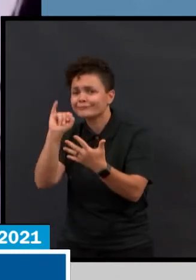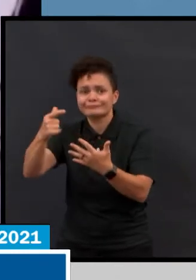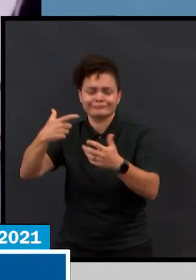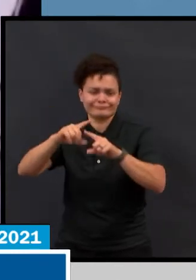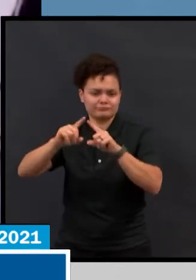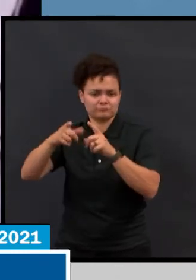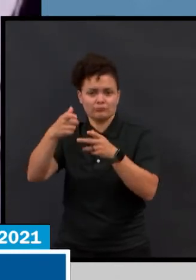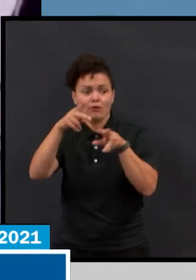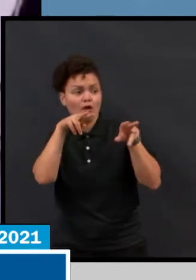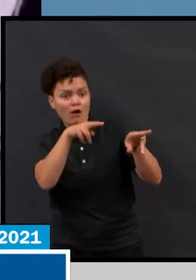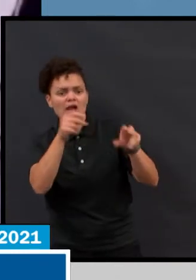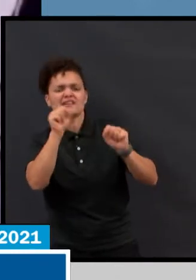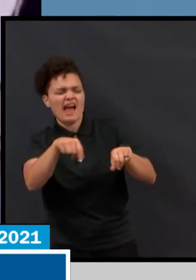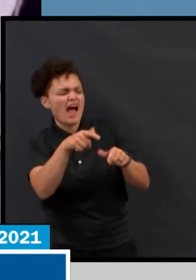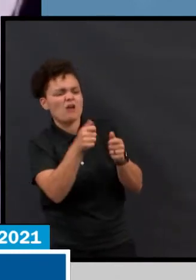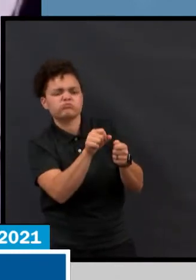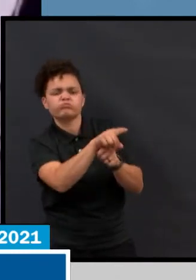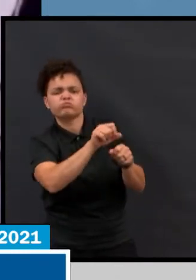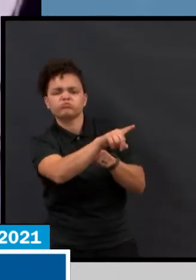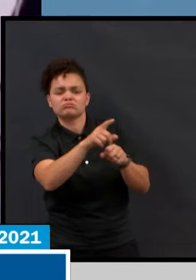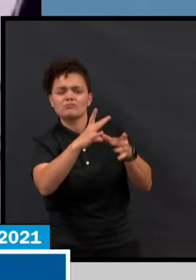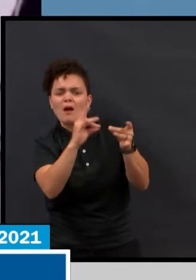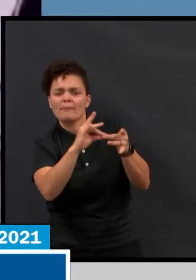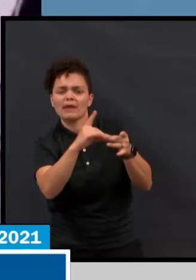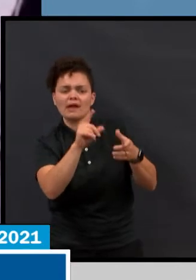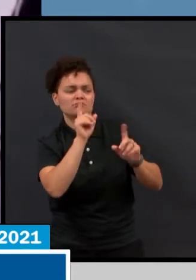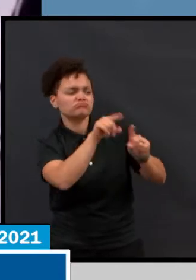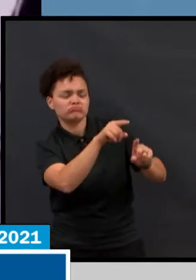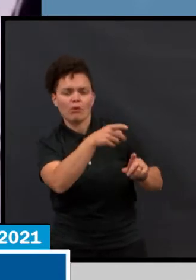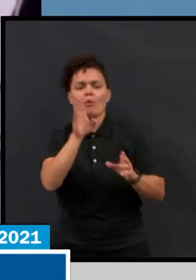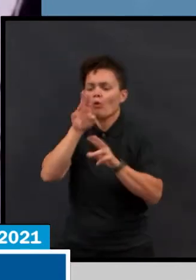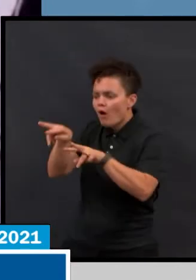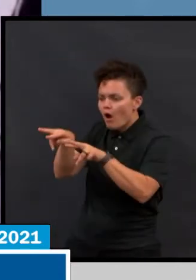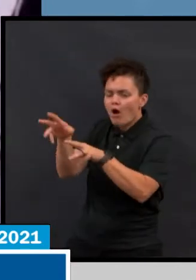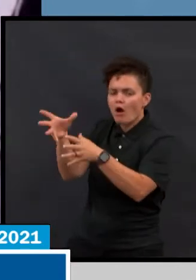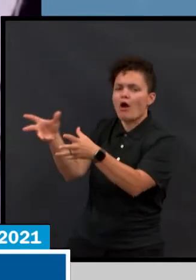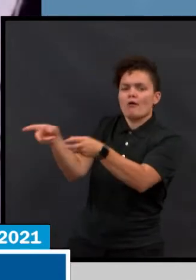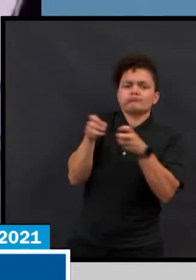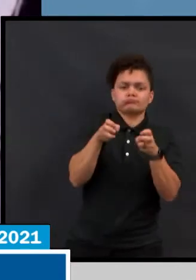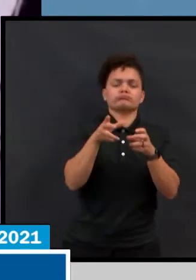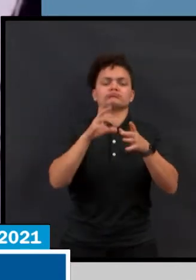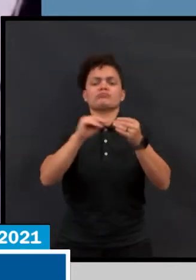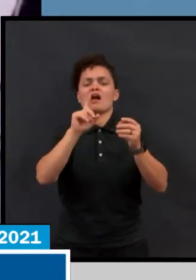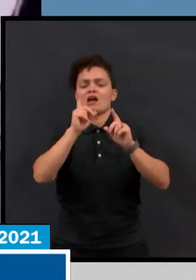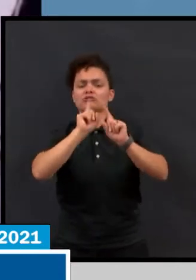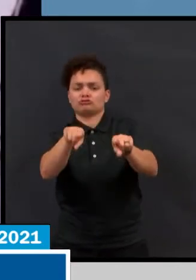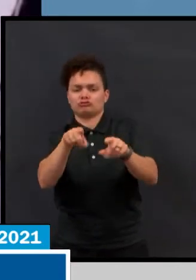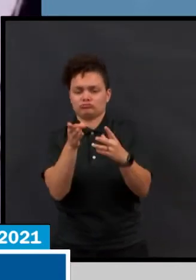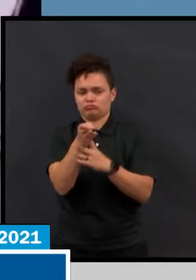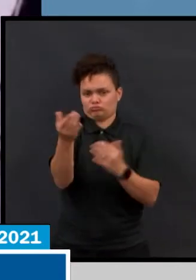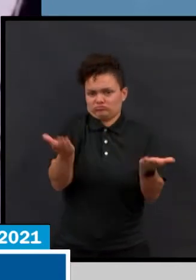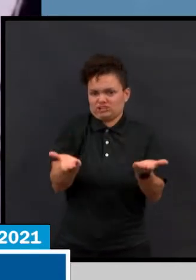page all of those questions will be transferred over to zoom so you'll know what that's about